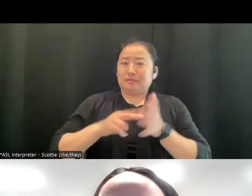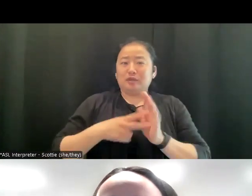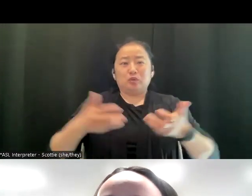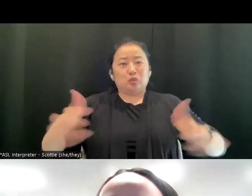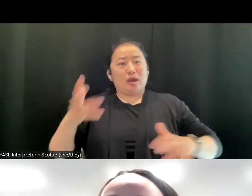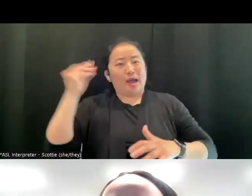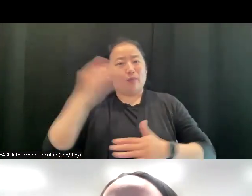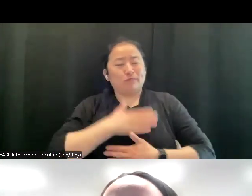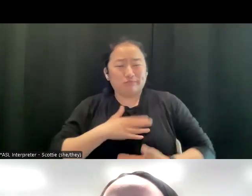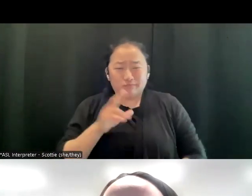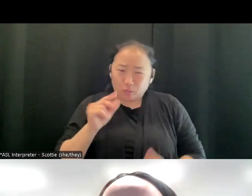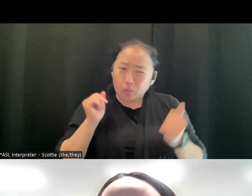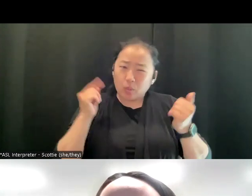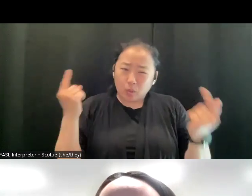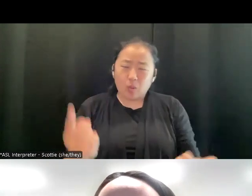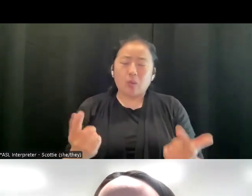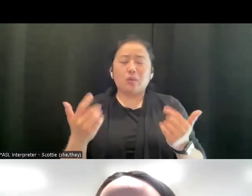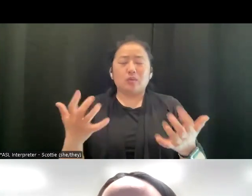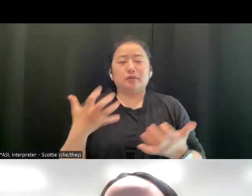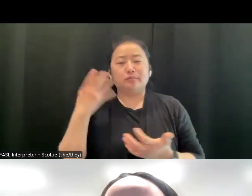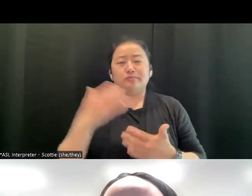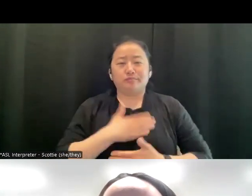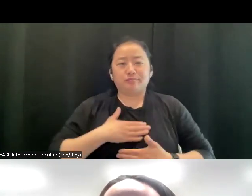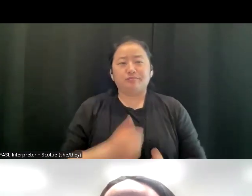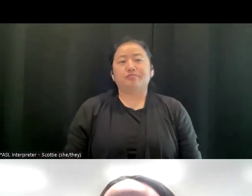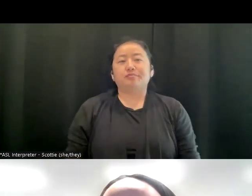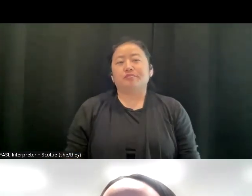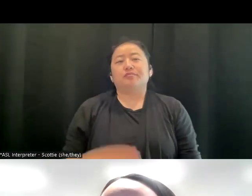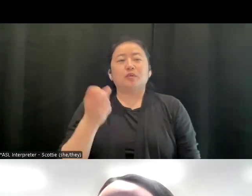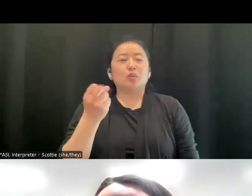So in New York, we have 12 regional TRAID centers that cover all areas of the state, just like your